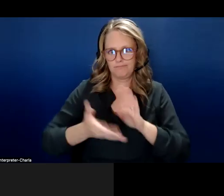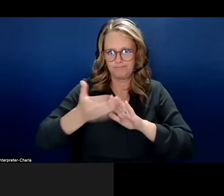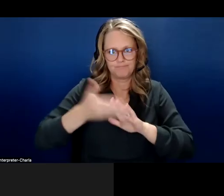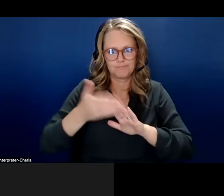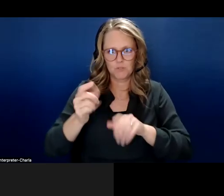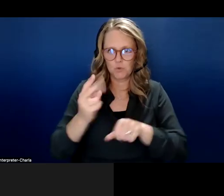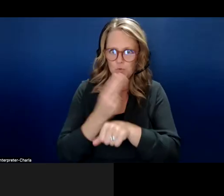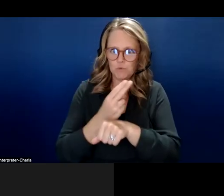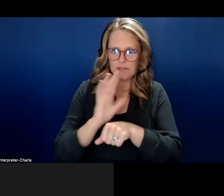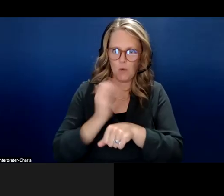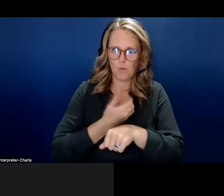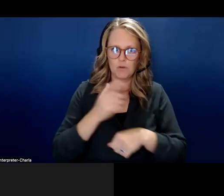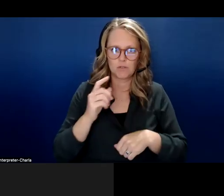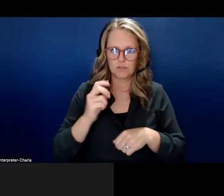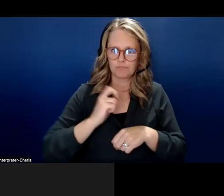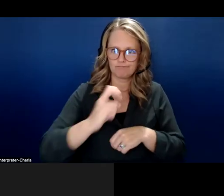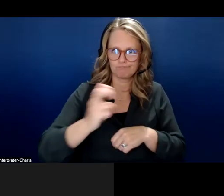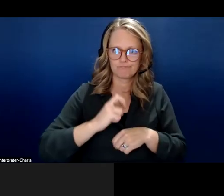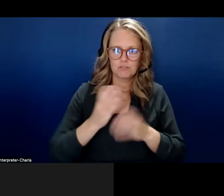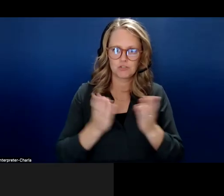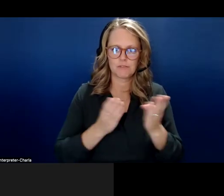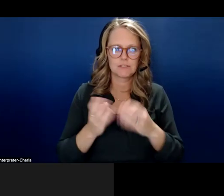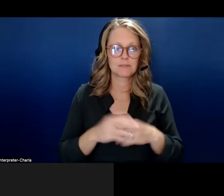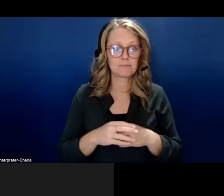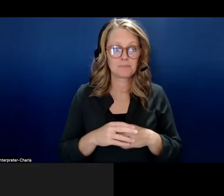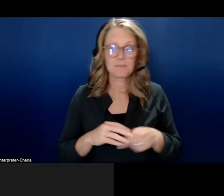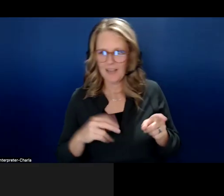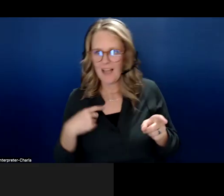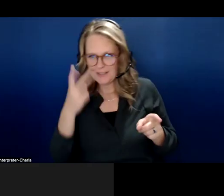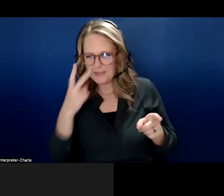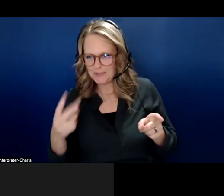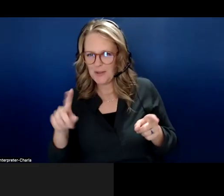And we have another. Yeah, Dan, see that question. So we haven't quite figured that out yet.